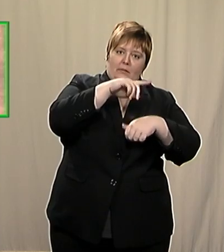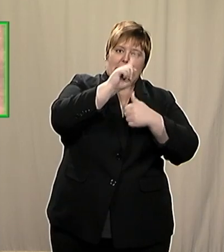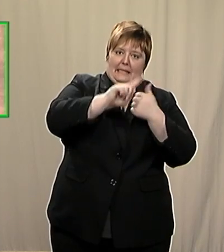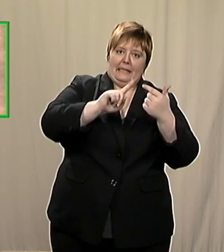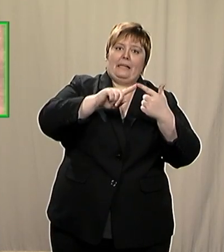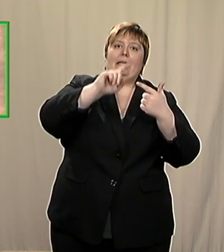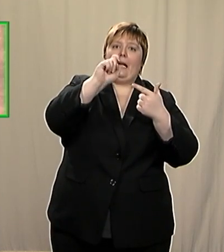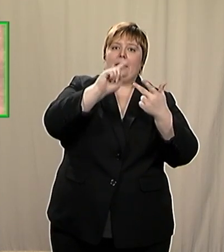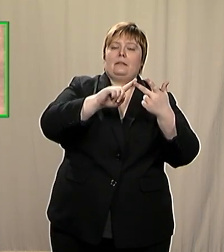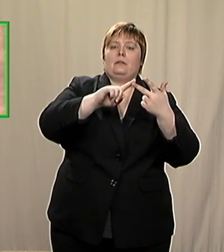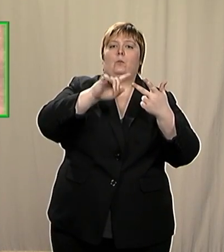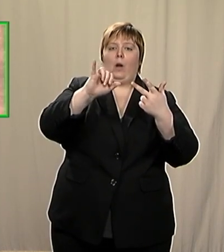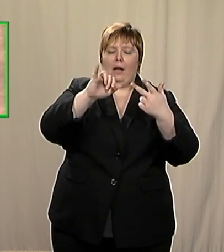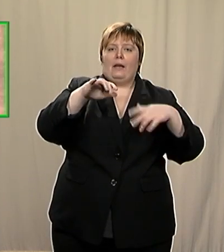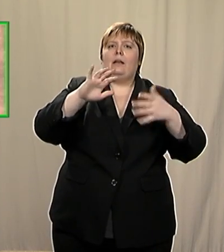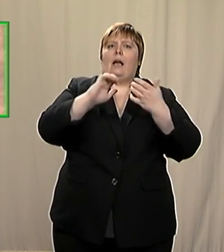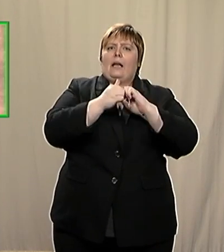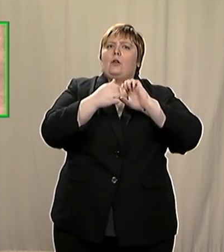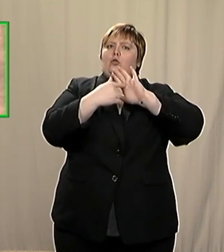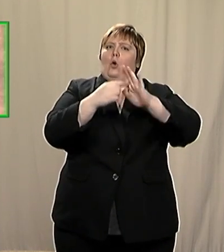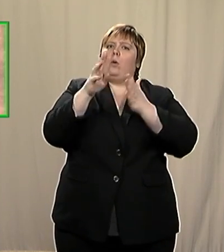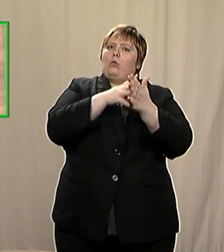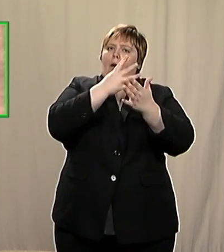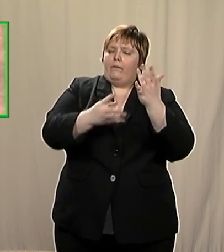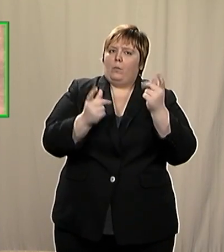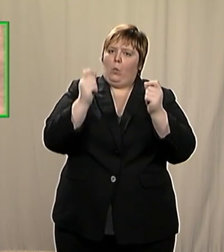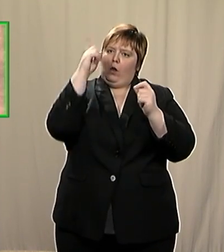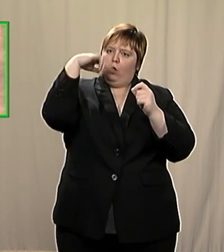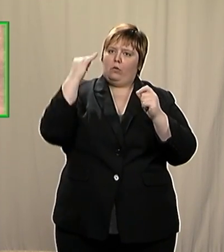And plotting where the interpreters are making these decisions,